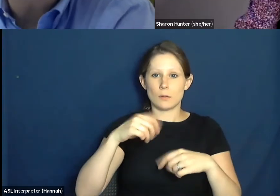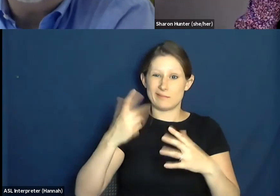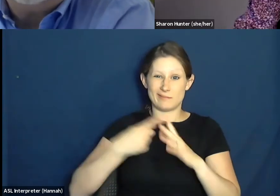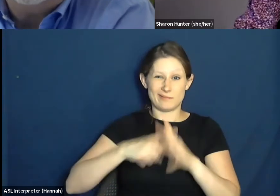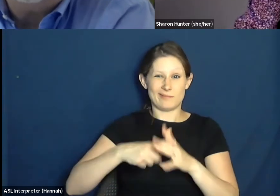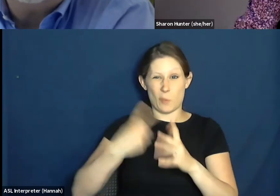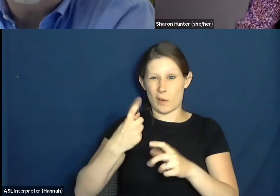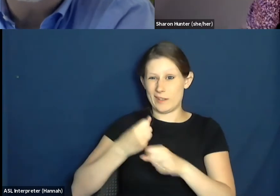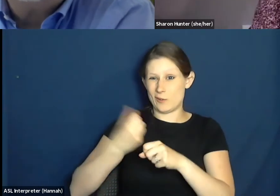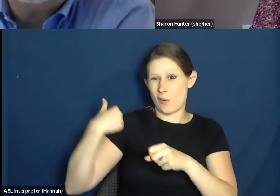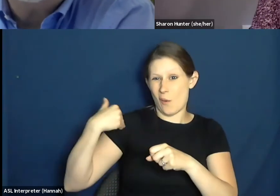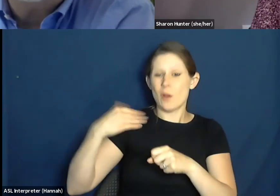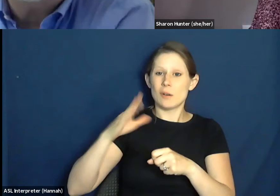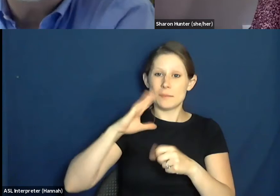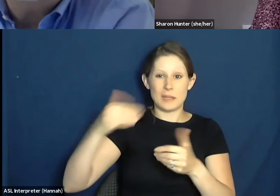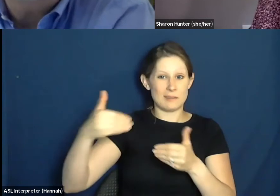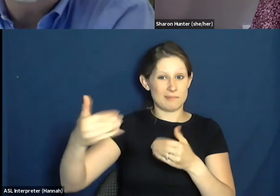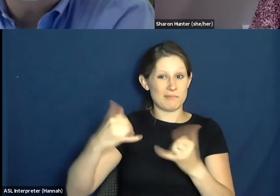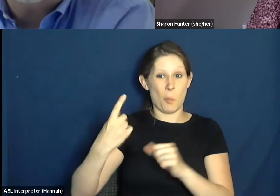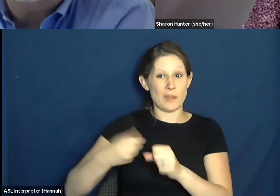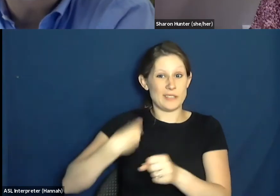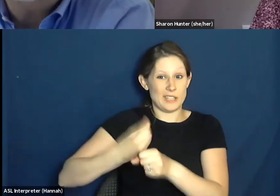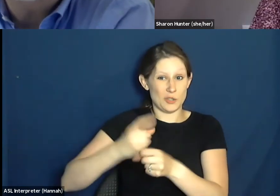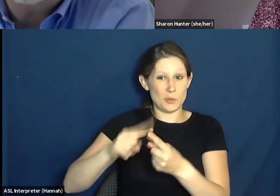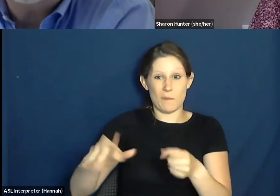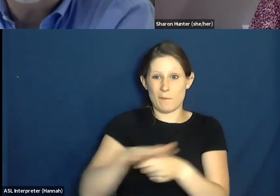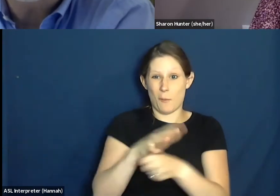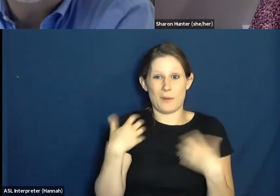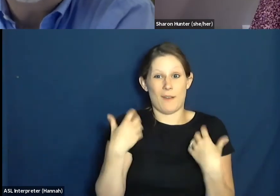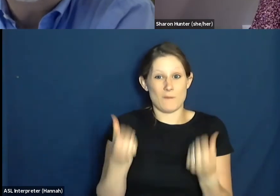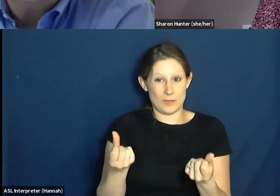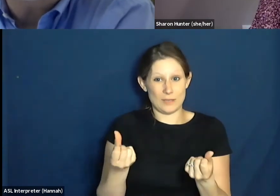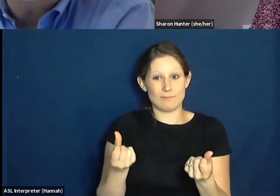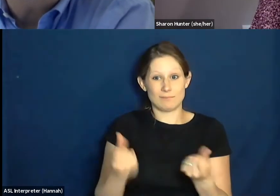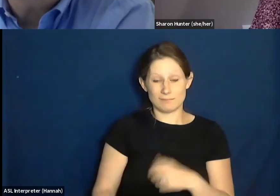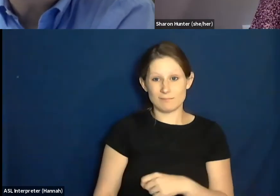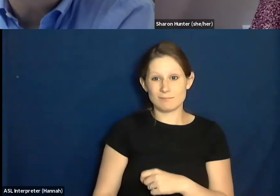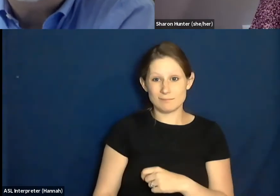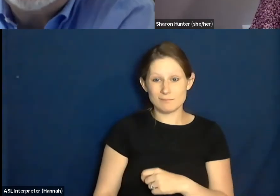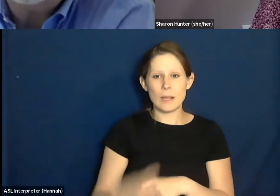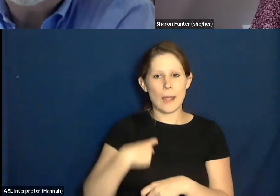it's going to take a year or more to fully recover. So the groups need to be patient with